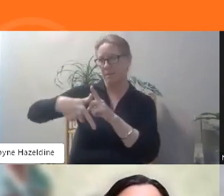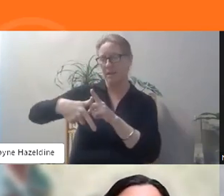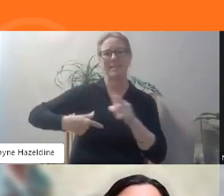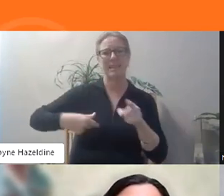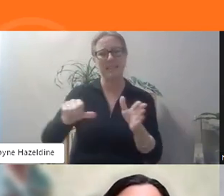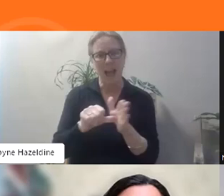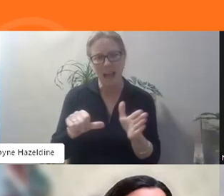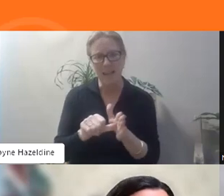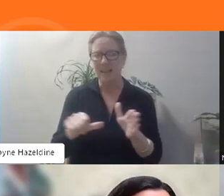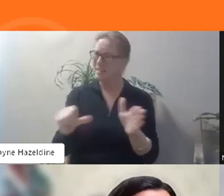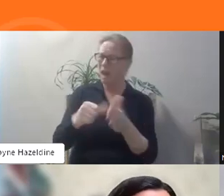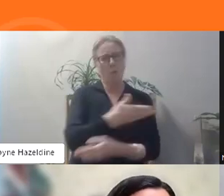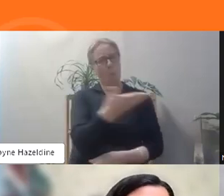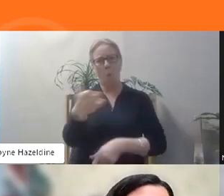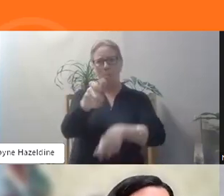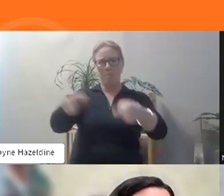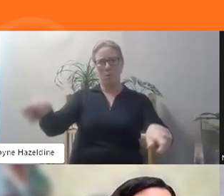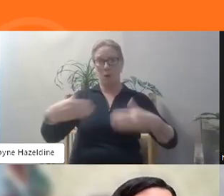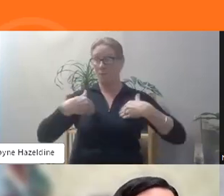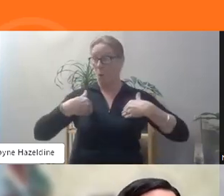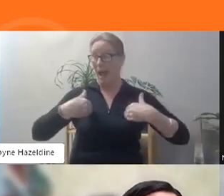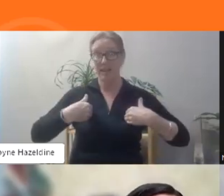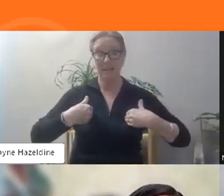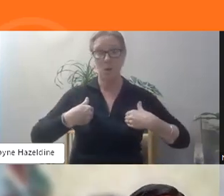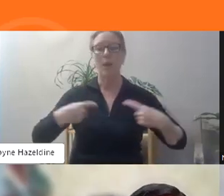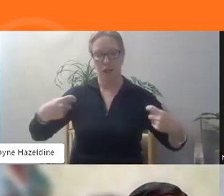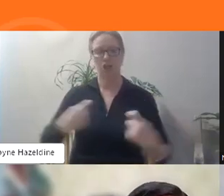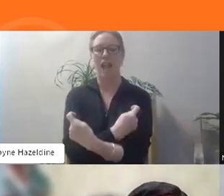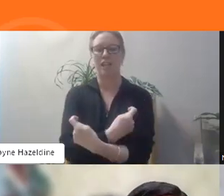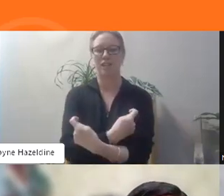It's hard for everybody. So for us, we are change agents. We work